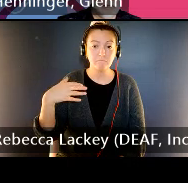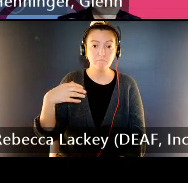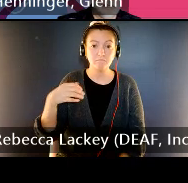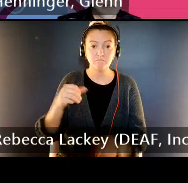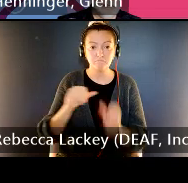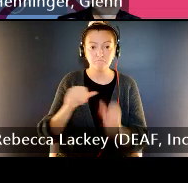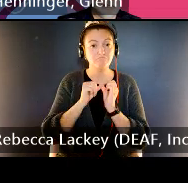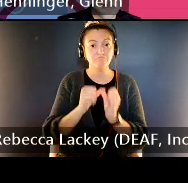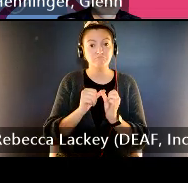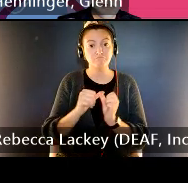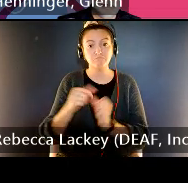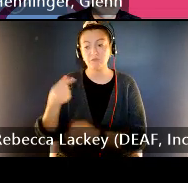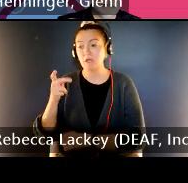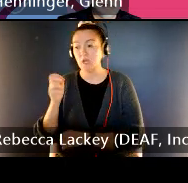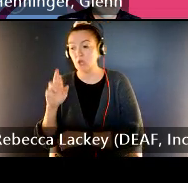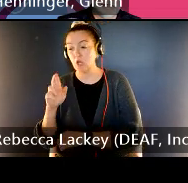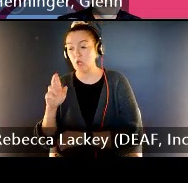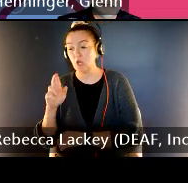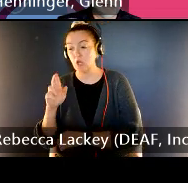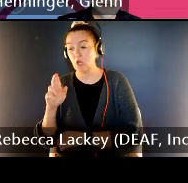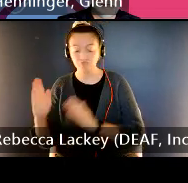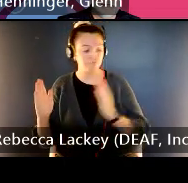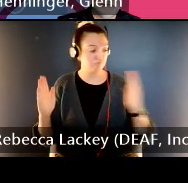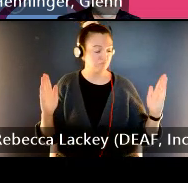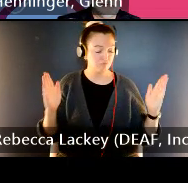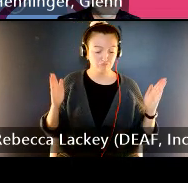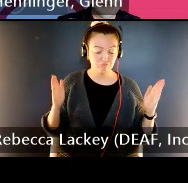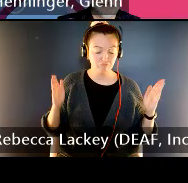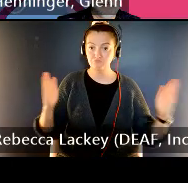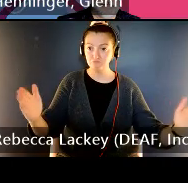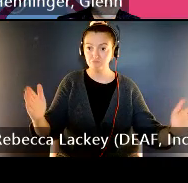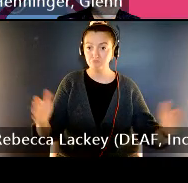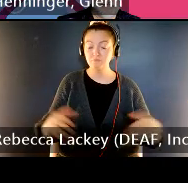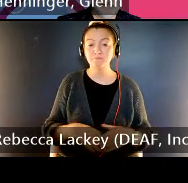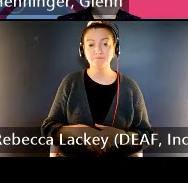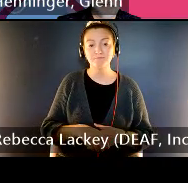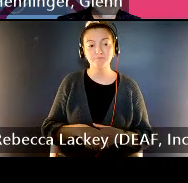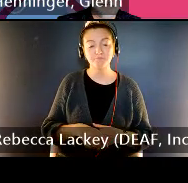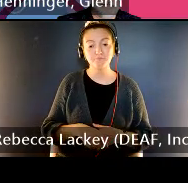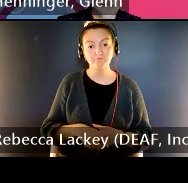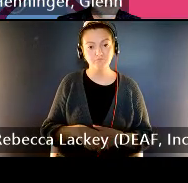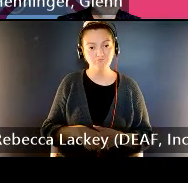line on either side of the roadway. It's nearby a park.